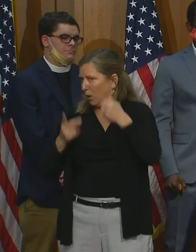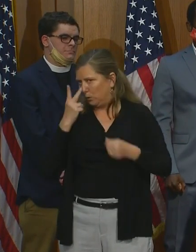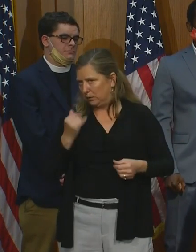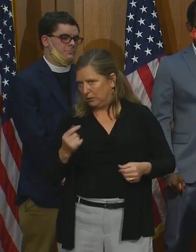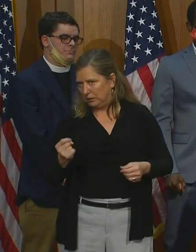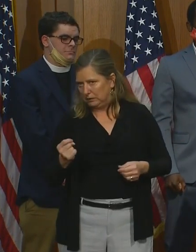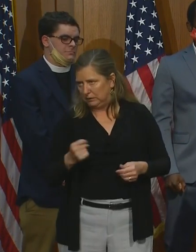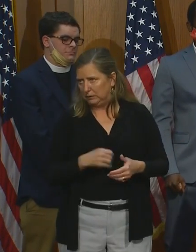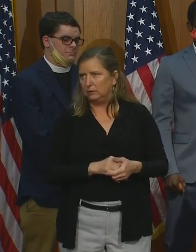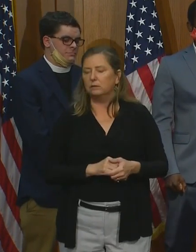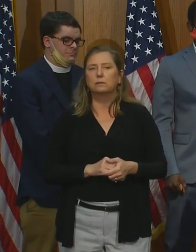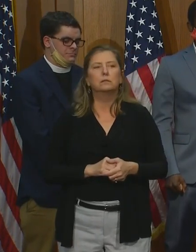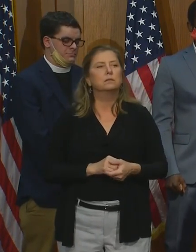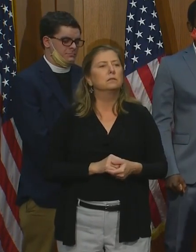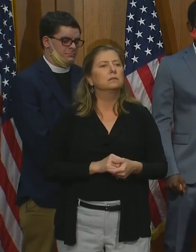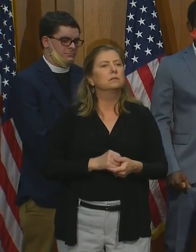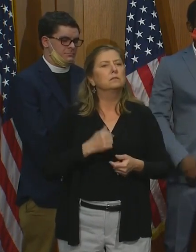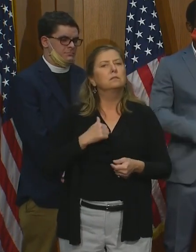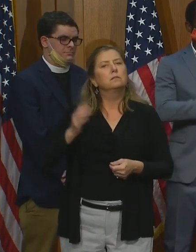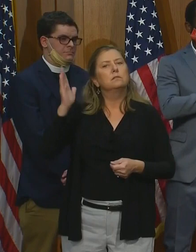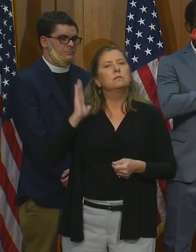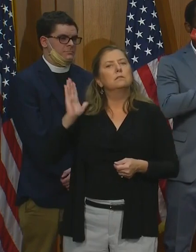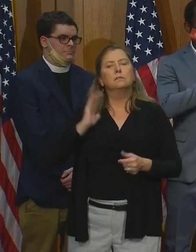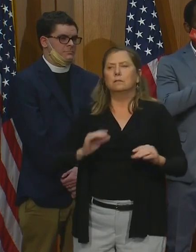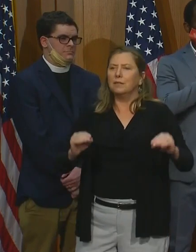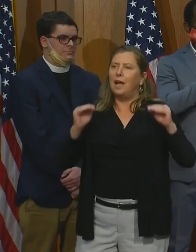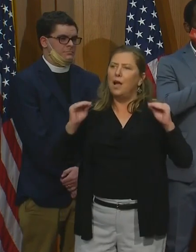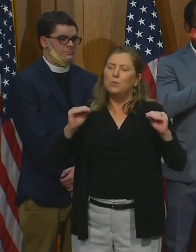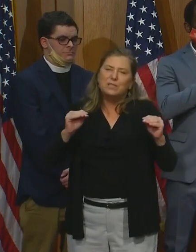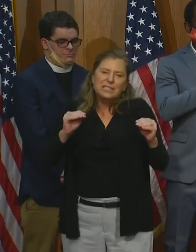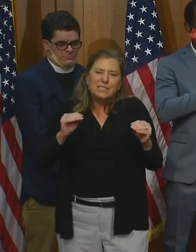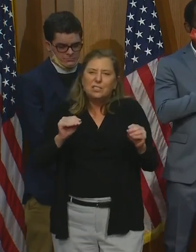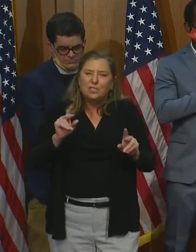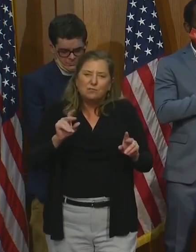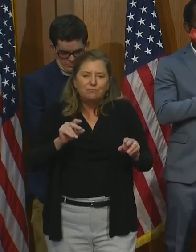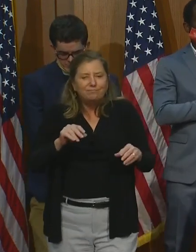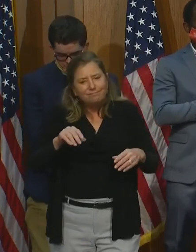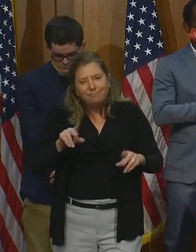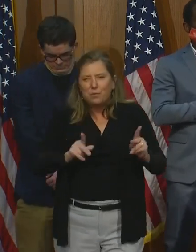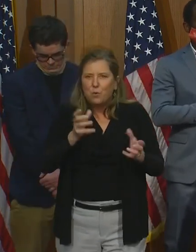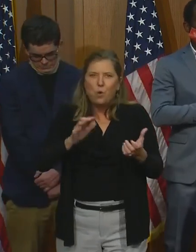ARE THEY DON'T WANT TO SEE.